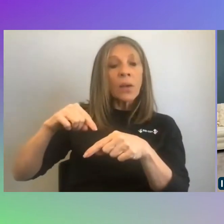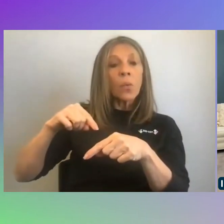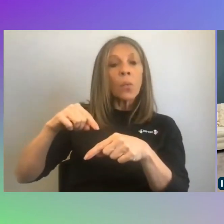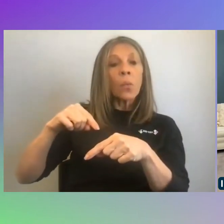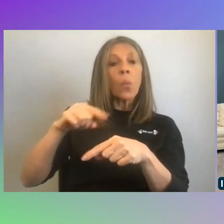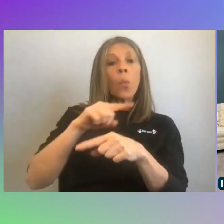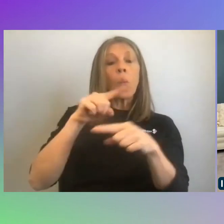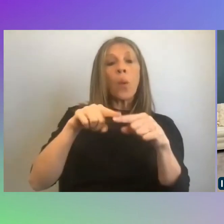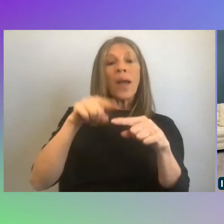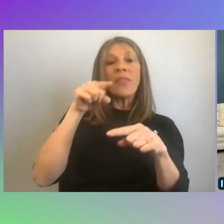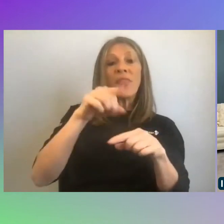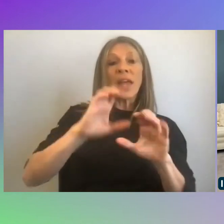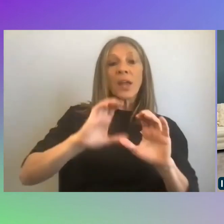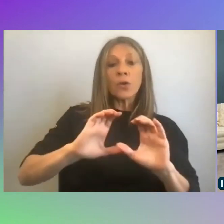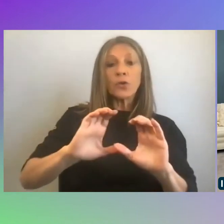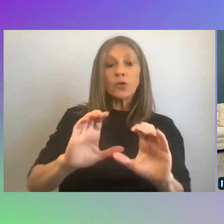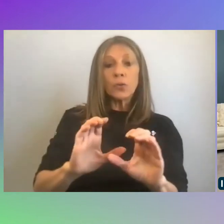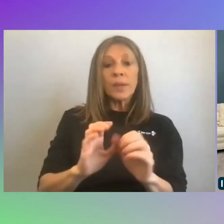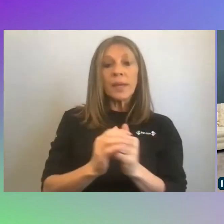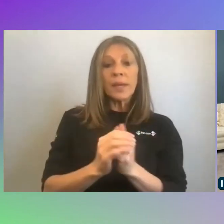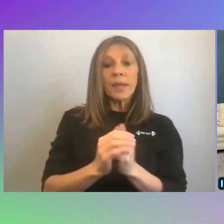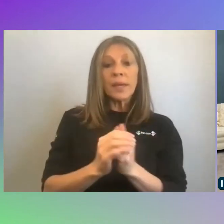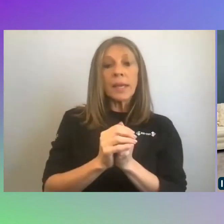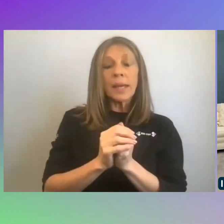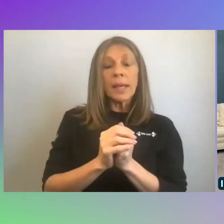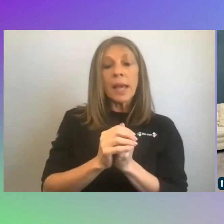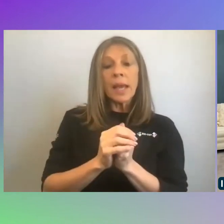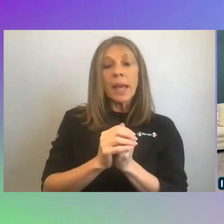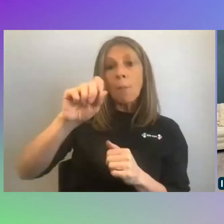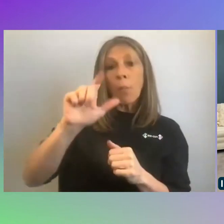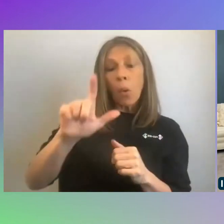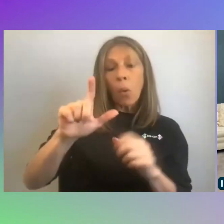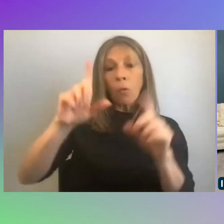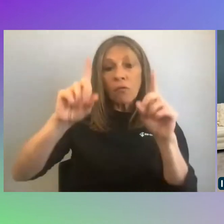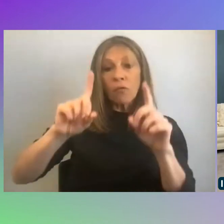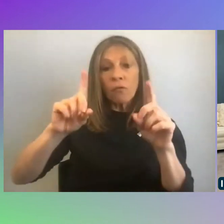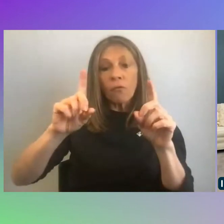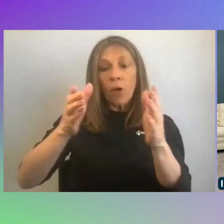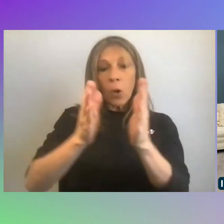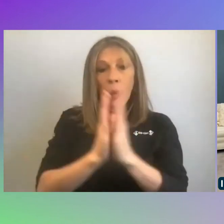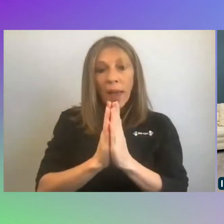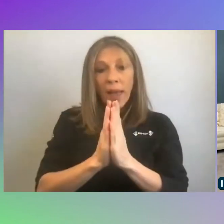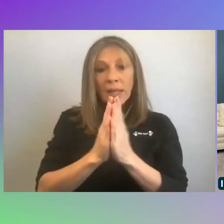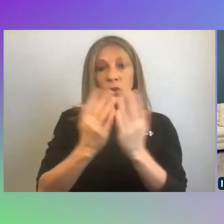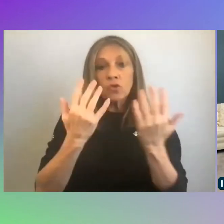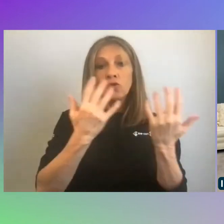they're doing a, um, a pull request to merge into the, um,